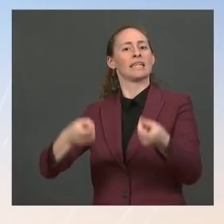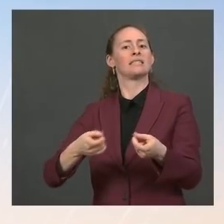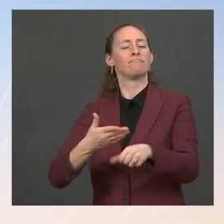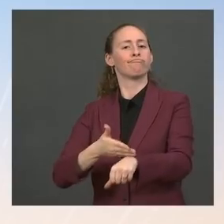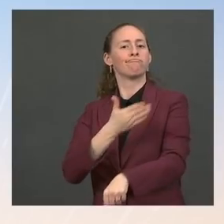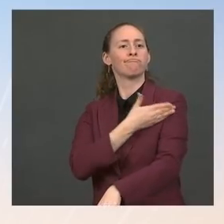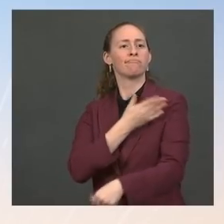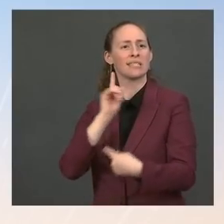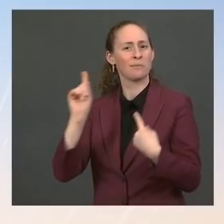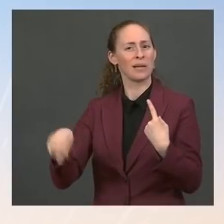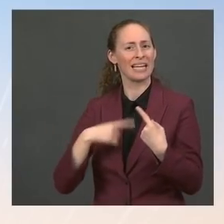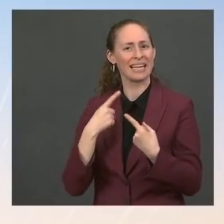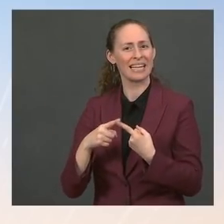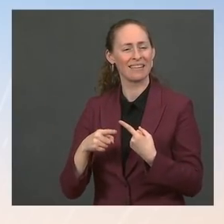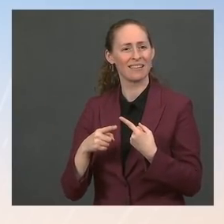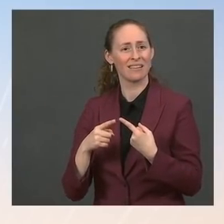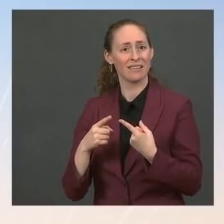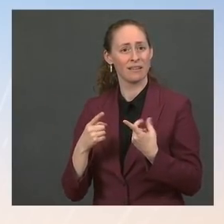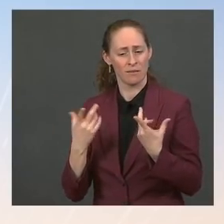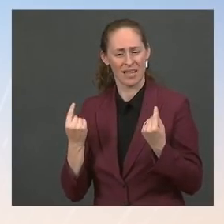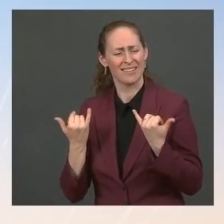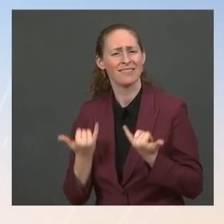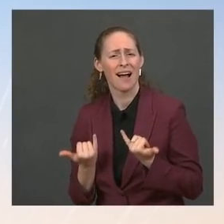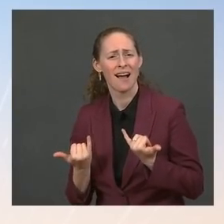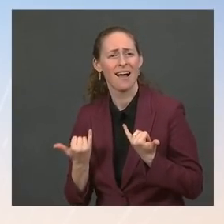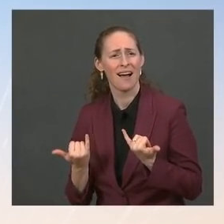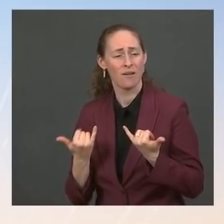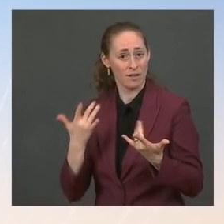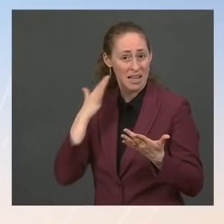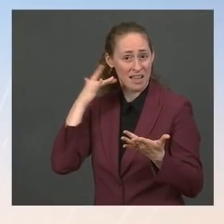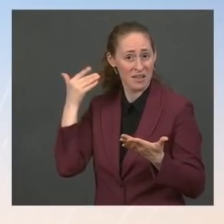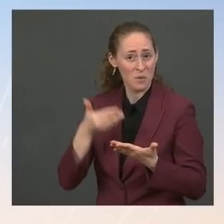Ms. Psaki: Well, one of the steps we took -- there's no question that addressing --